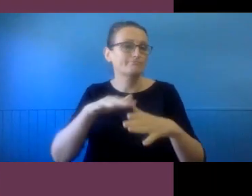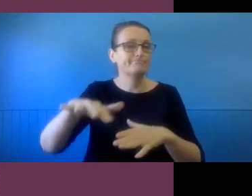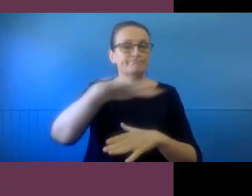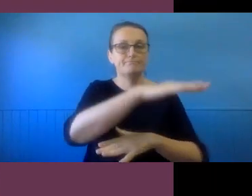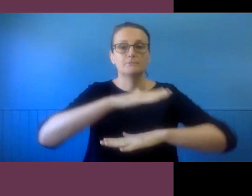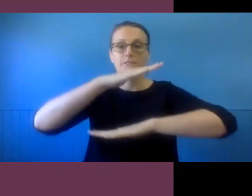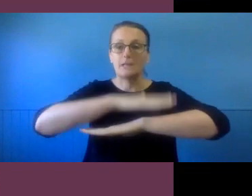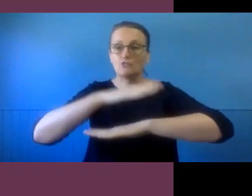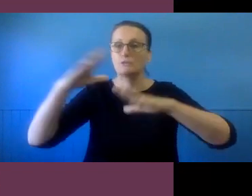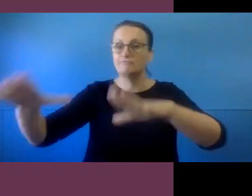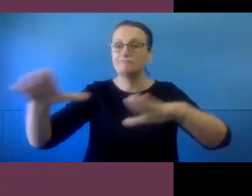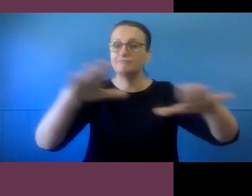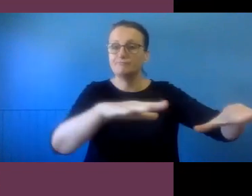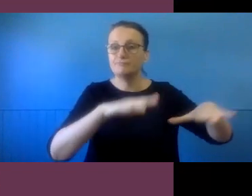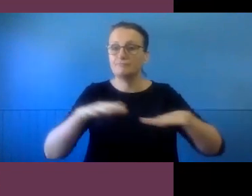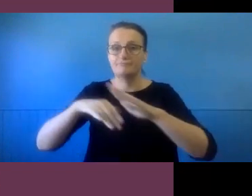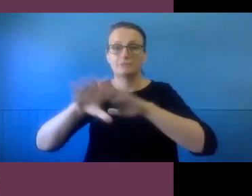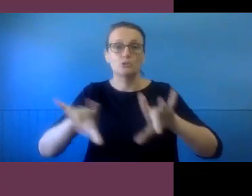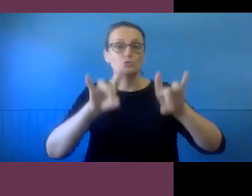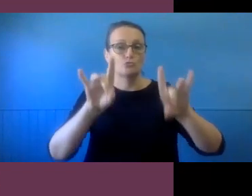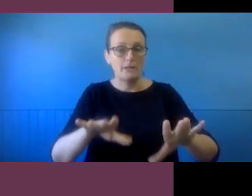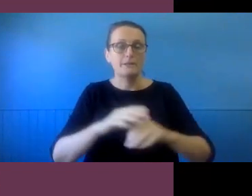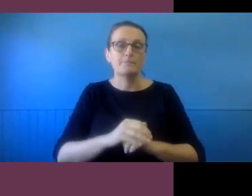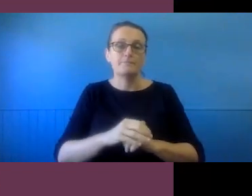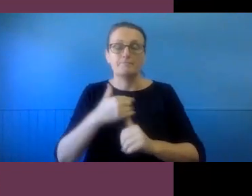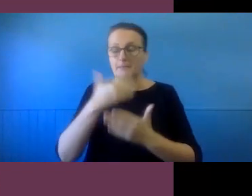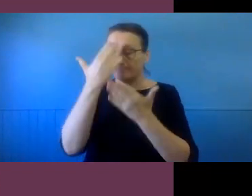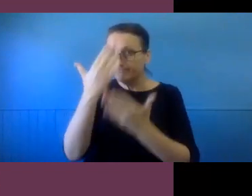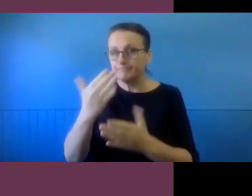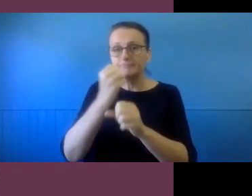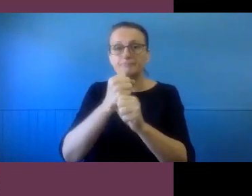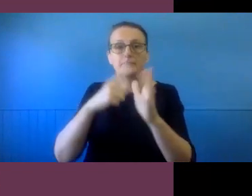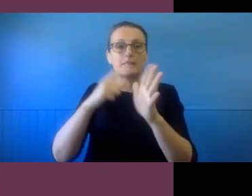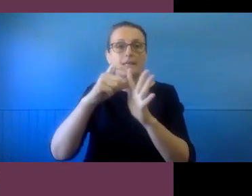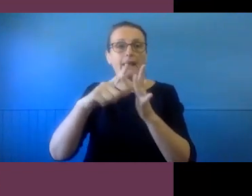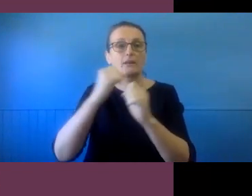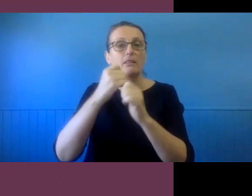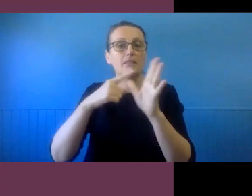joining us today. I acknowledge the Gadigal people of the Eora Nation,